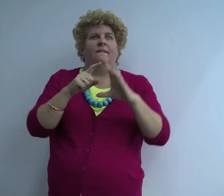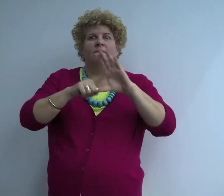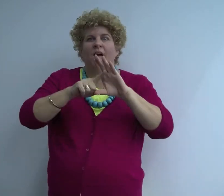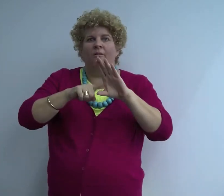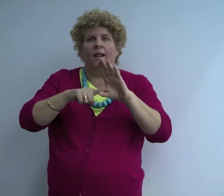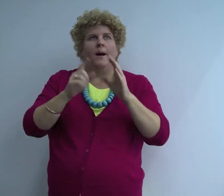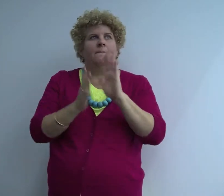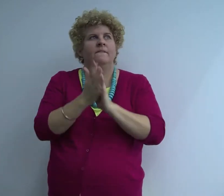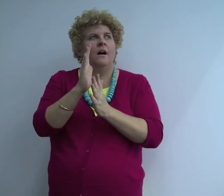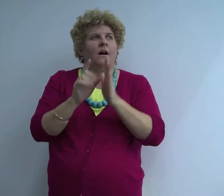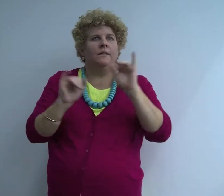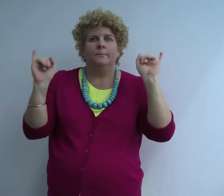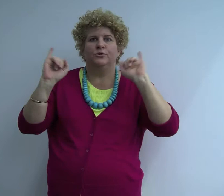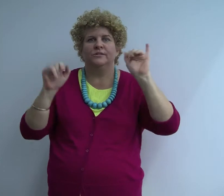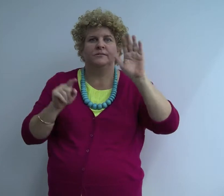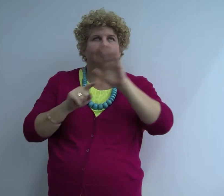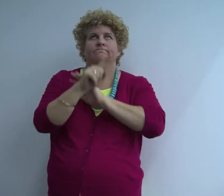For example, visual fire alarms